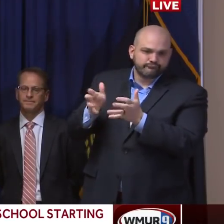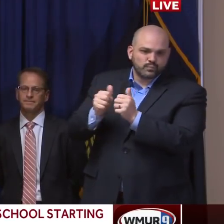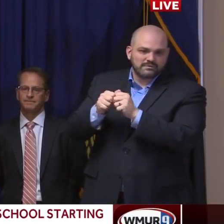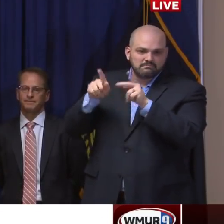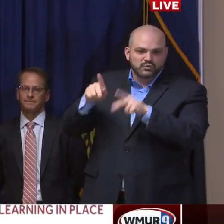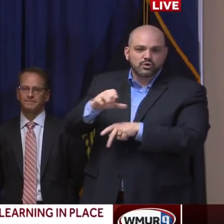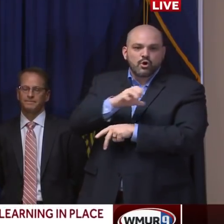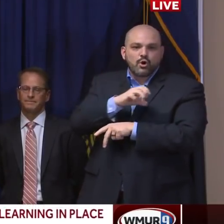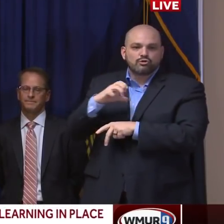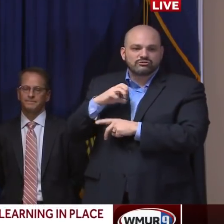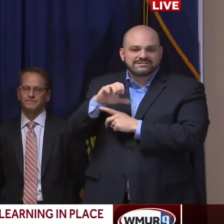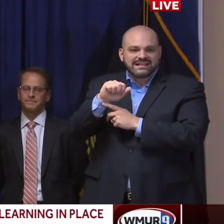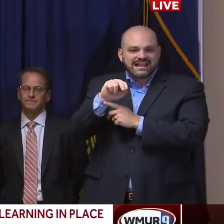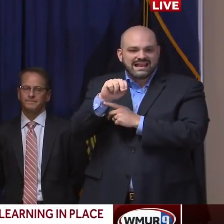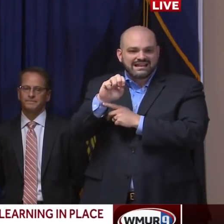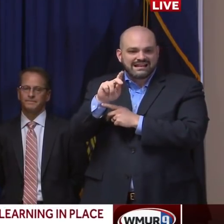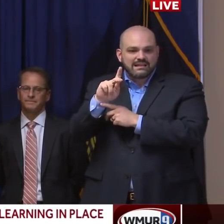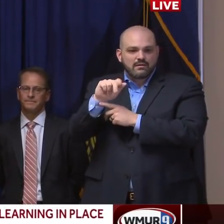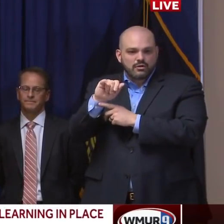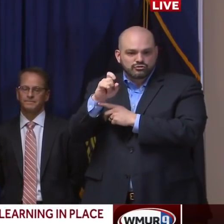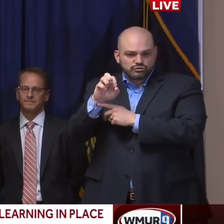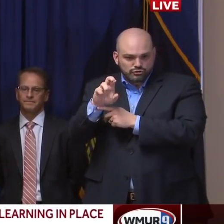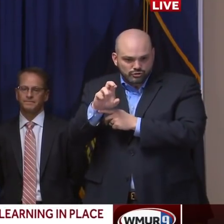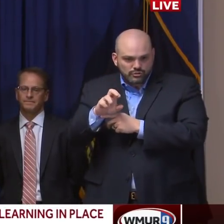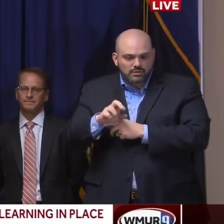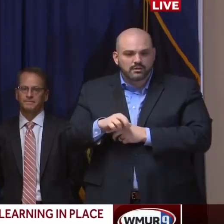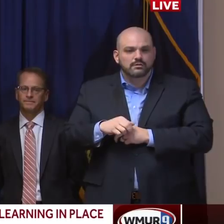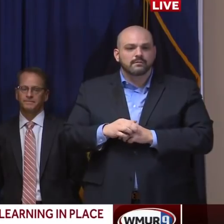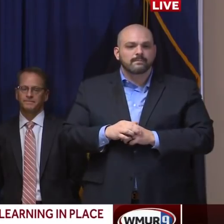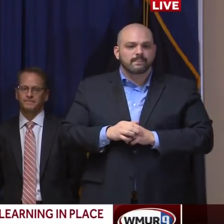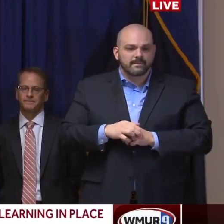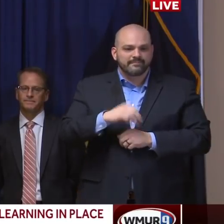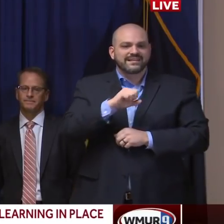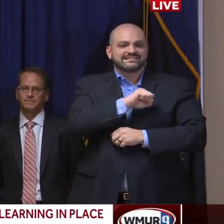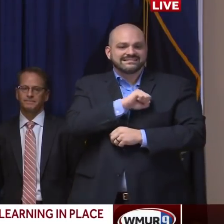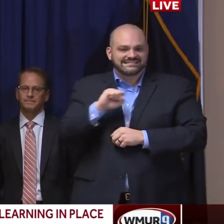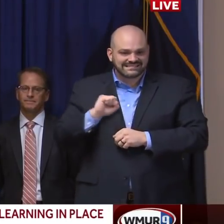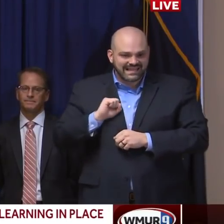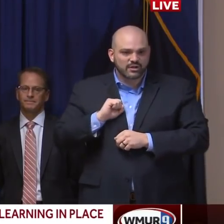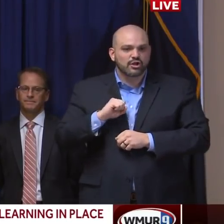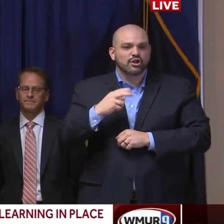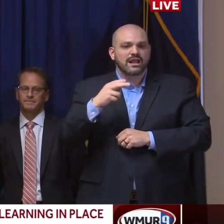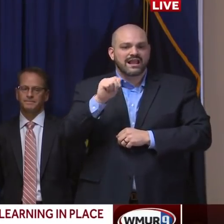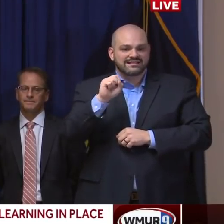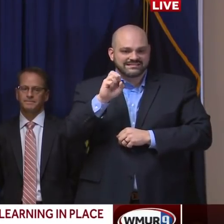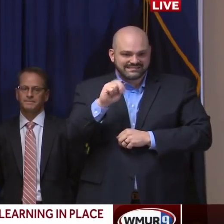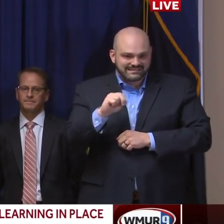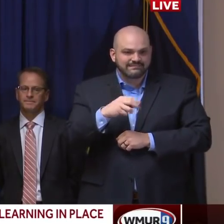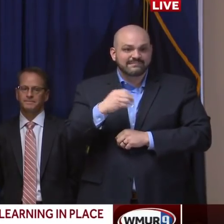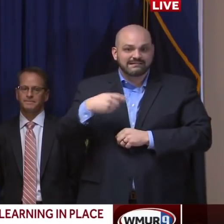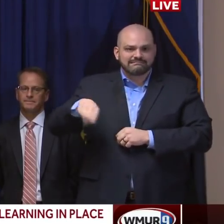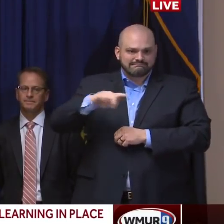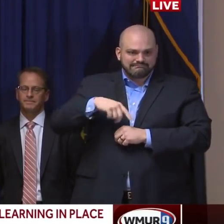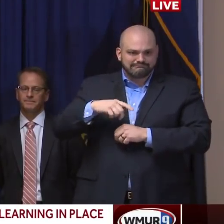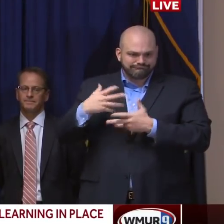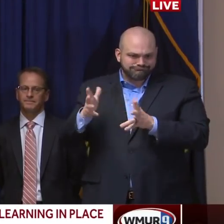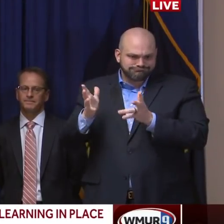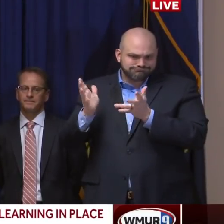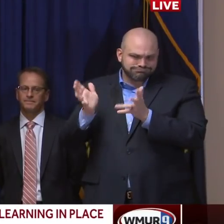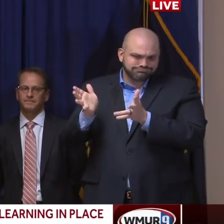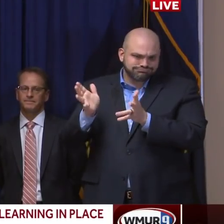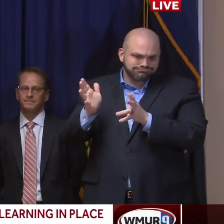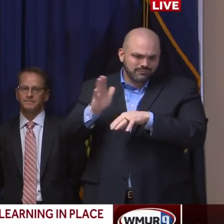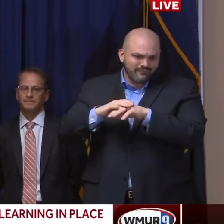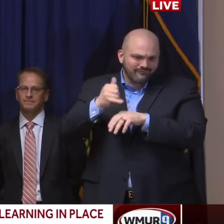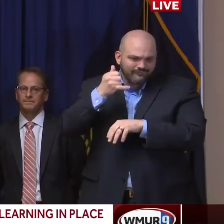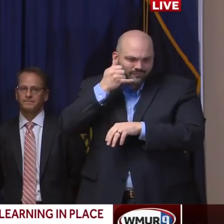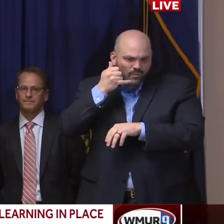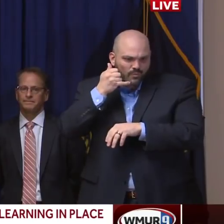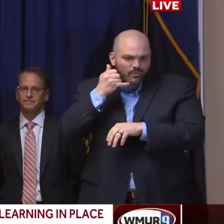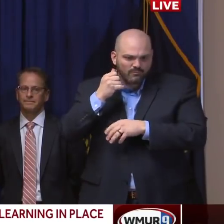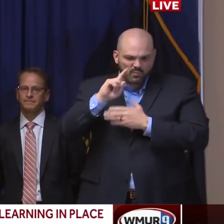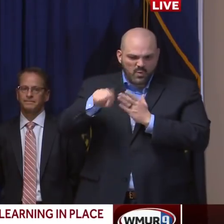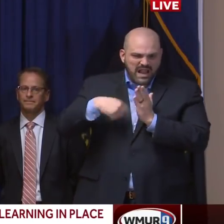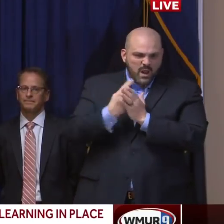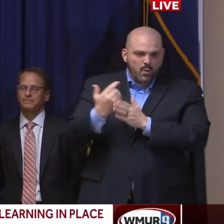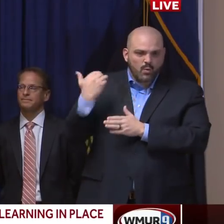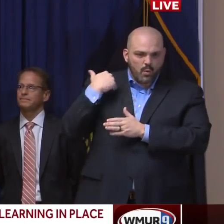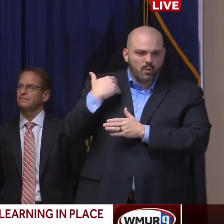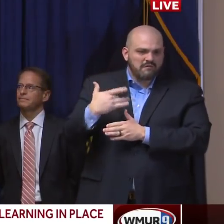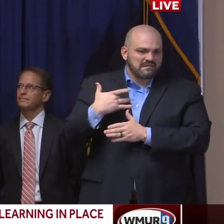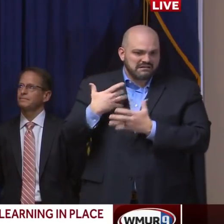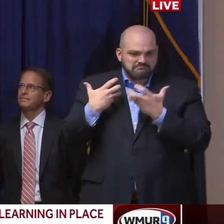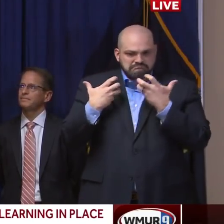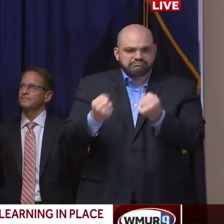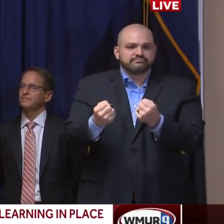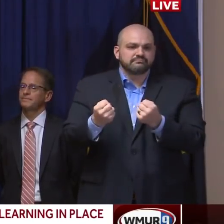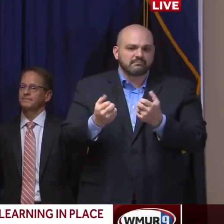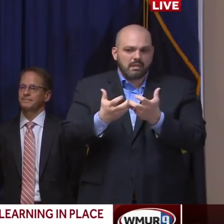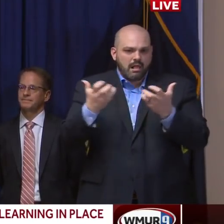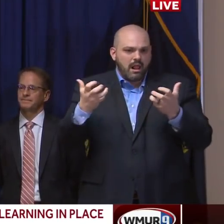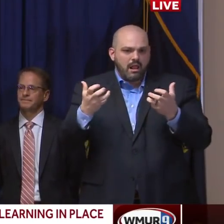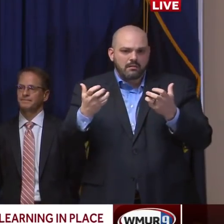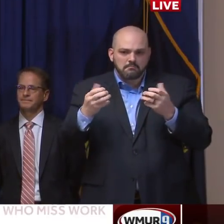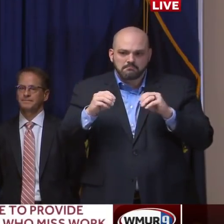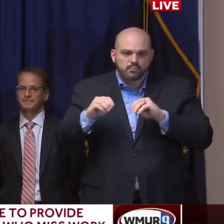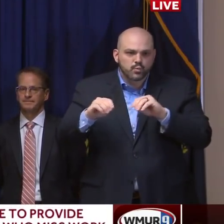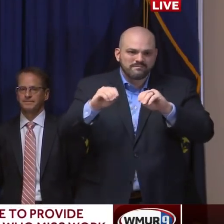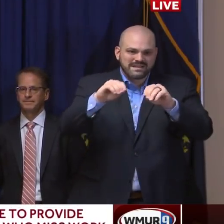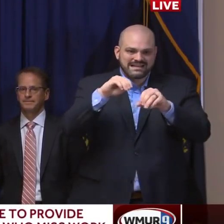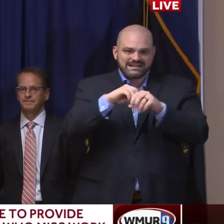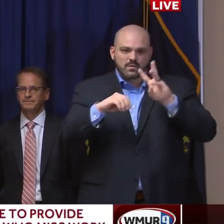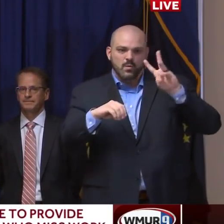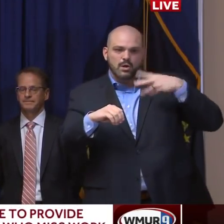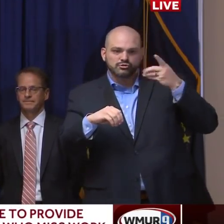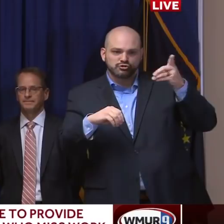I JUST GOT OFF THE PHONE A LITTLE BIT AGO WITH CONGAS PEOPLE -- CONGRESSPEOPLE AND HAD CONVERSATIONS ABOUT THESE ASPECTS LITERALLY ONE HOUR AGO.